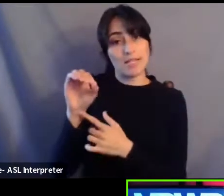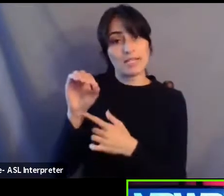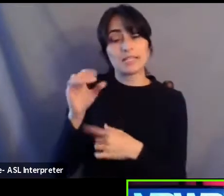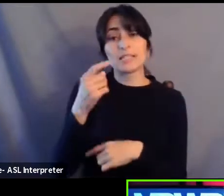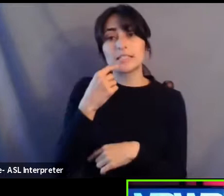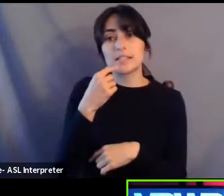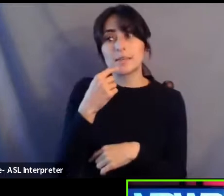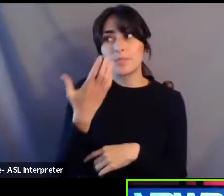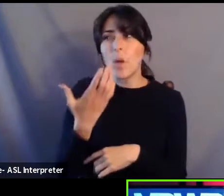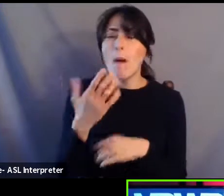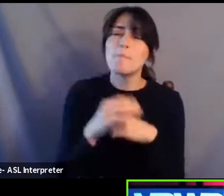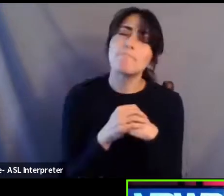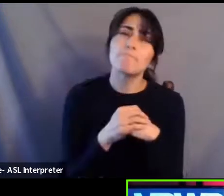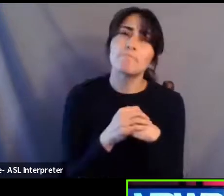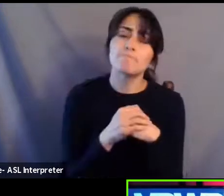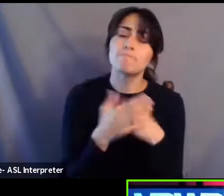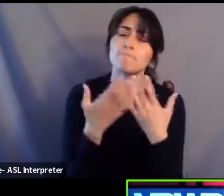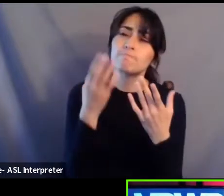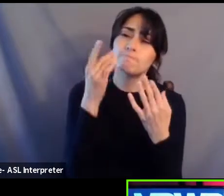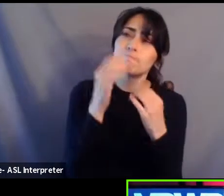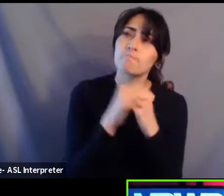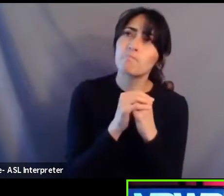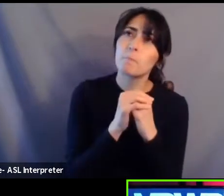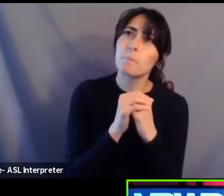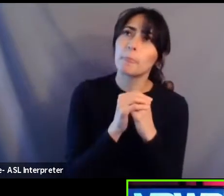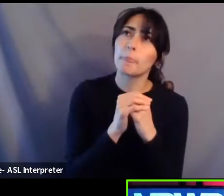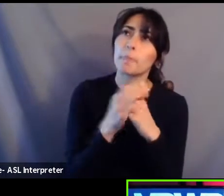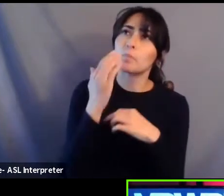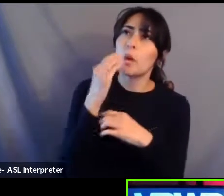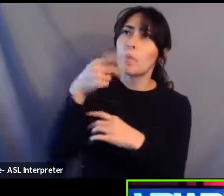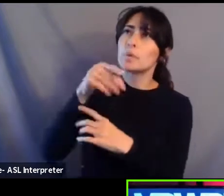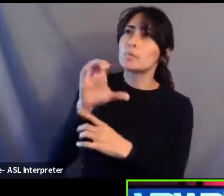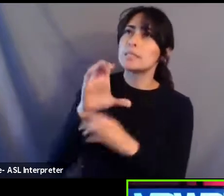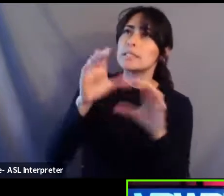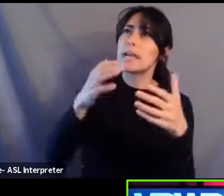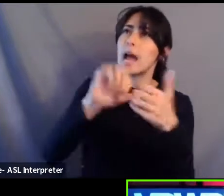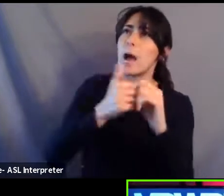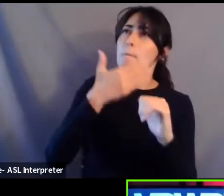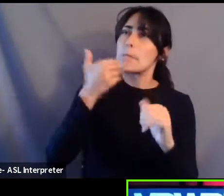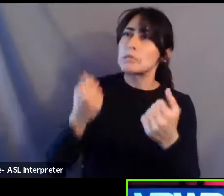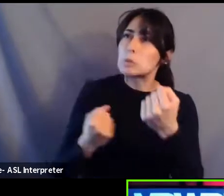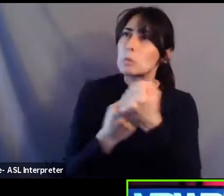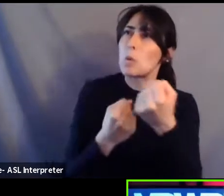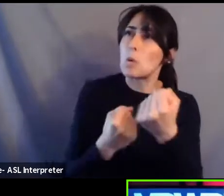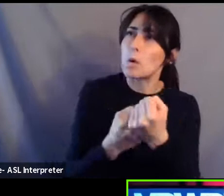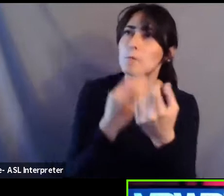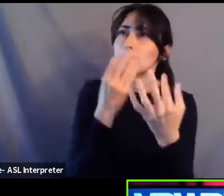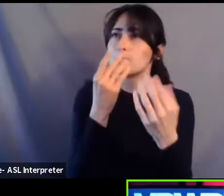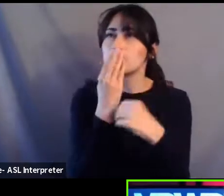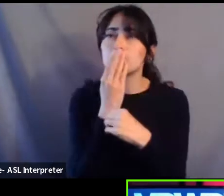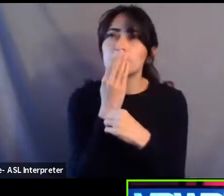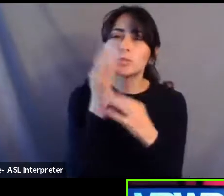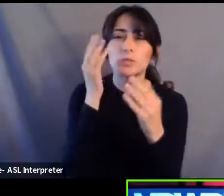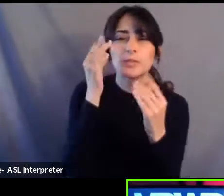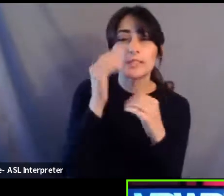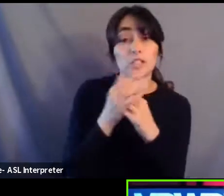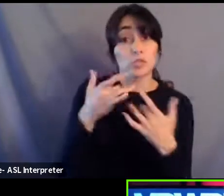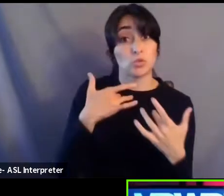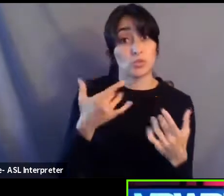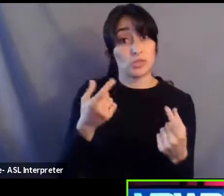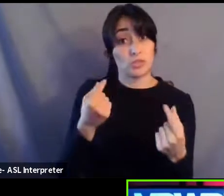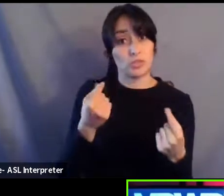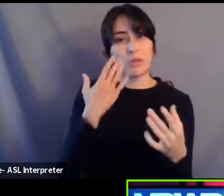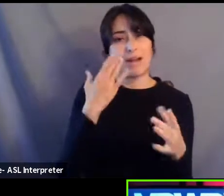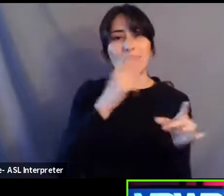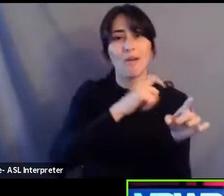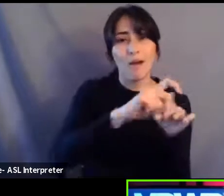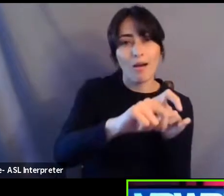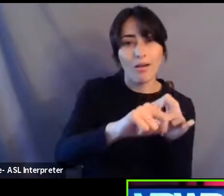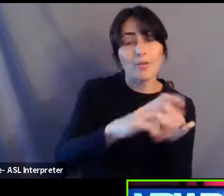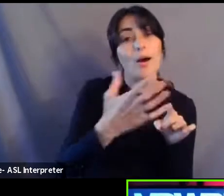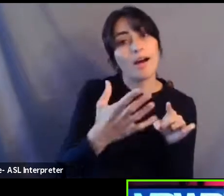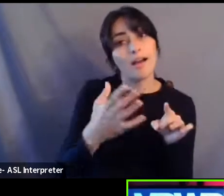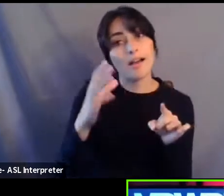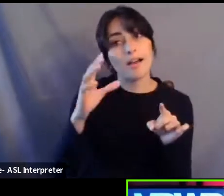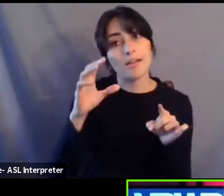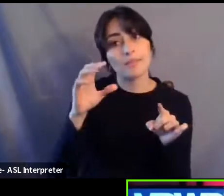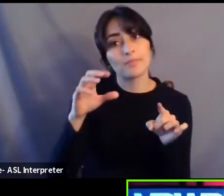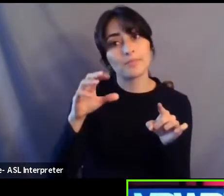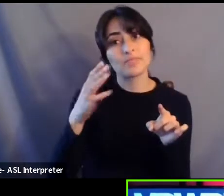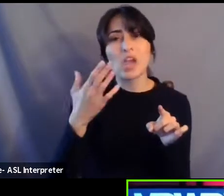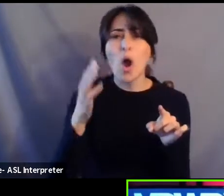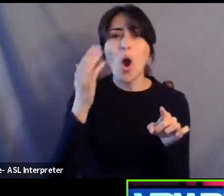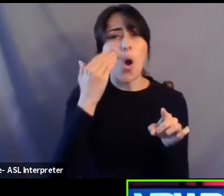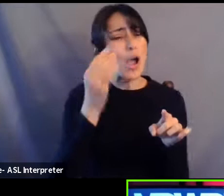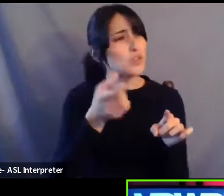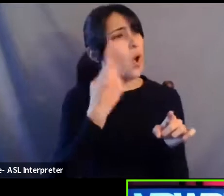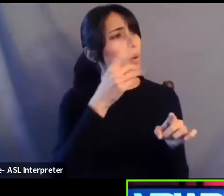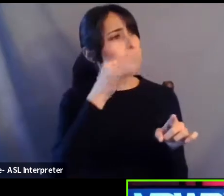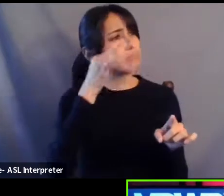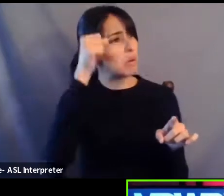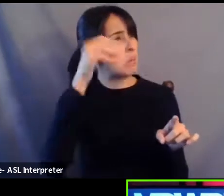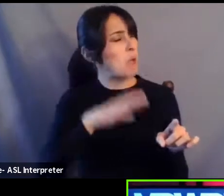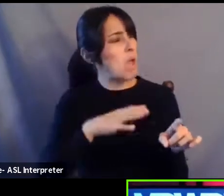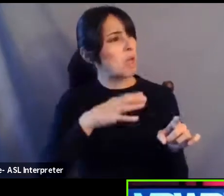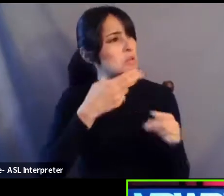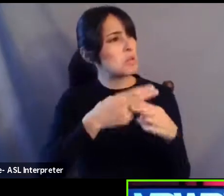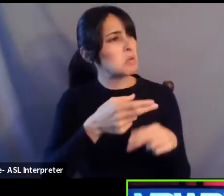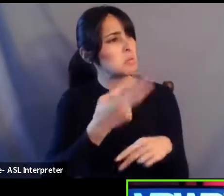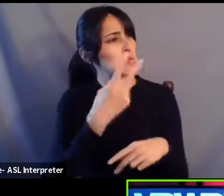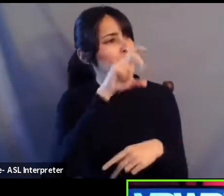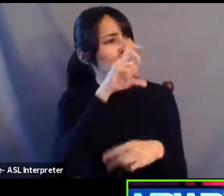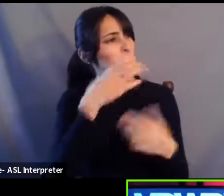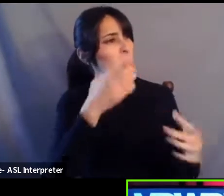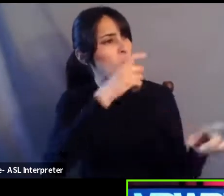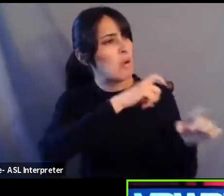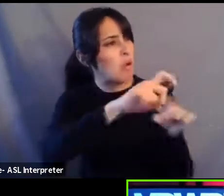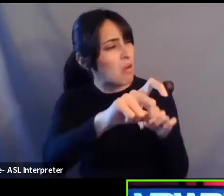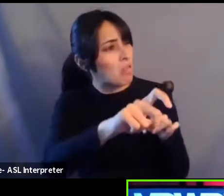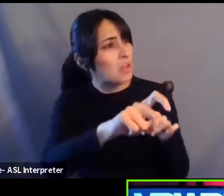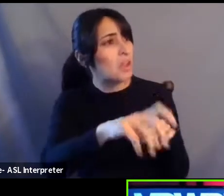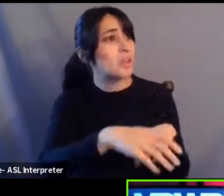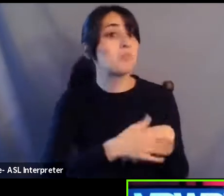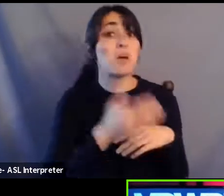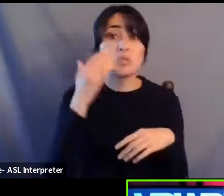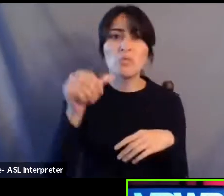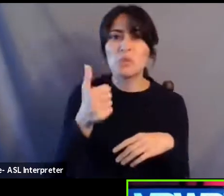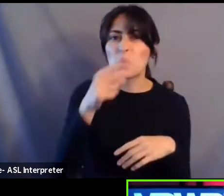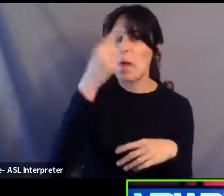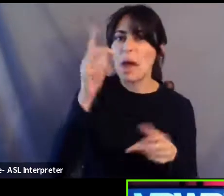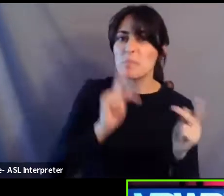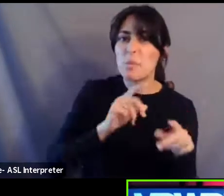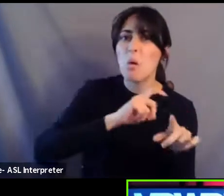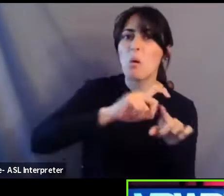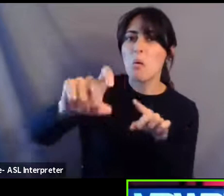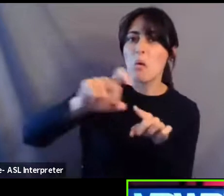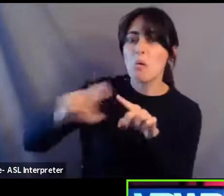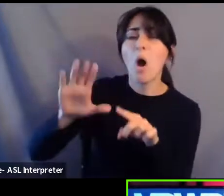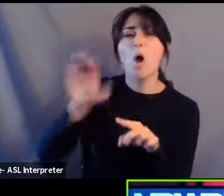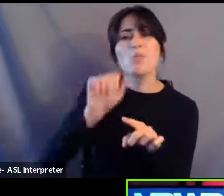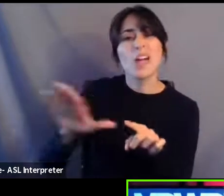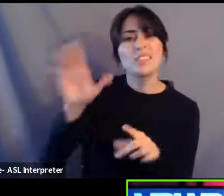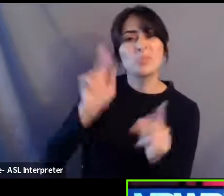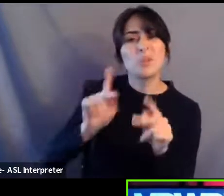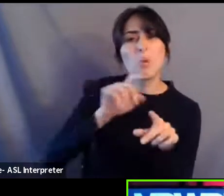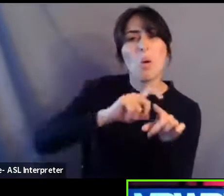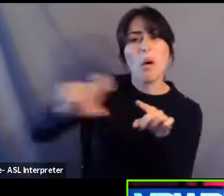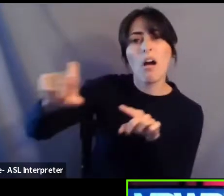how we can better support the people of color in our community. They will get ideas from people